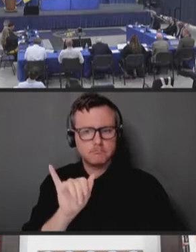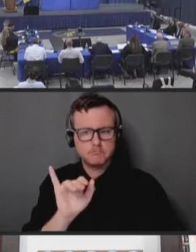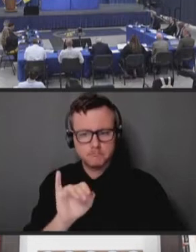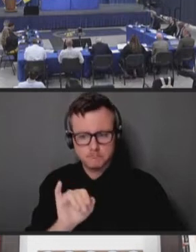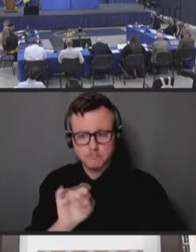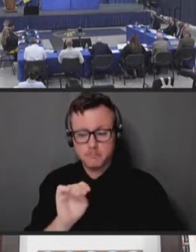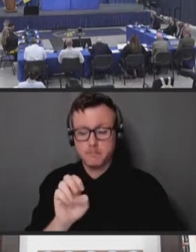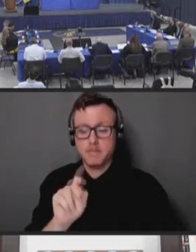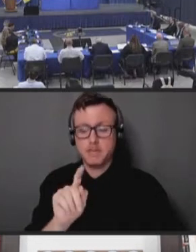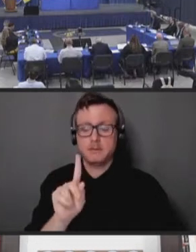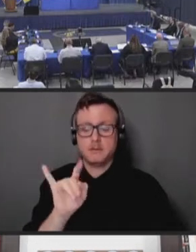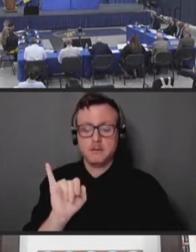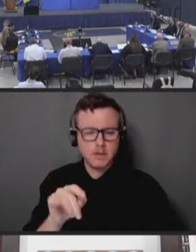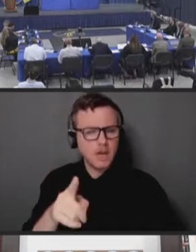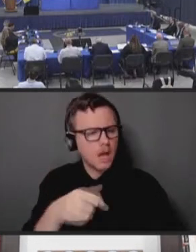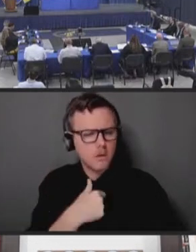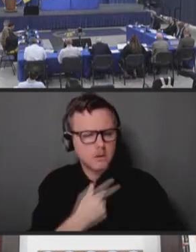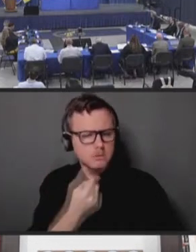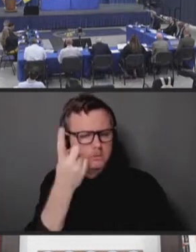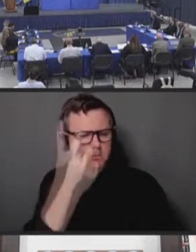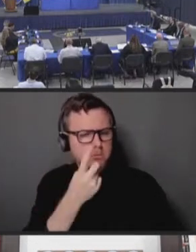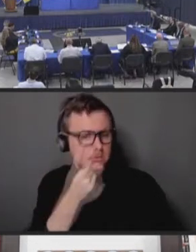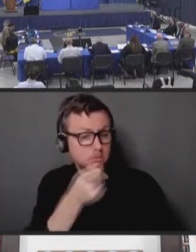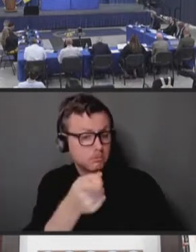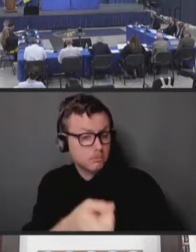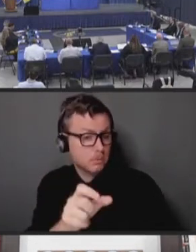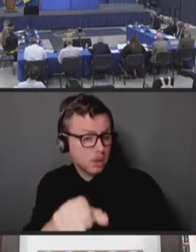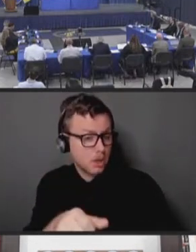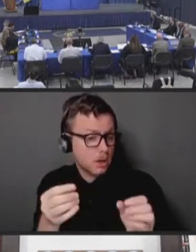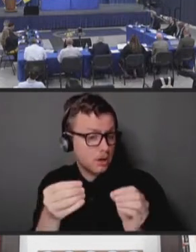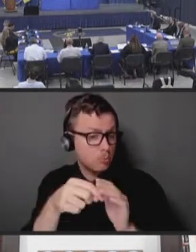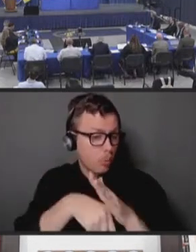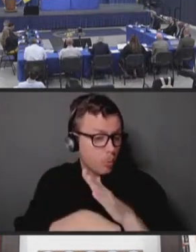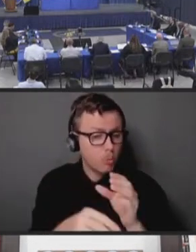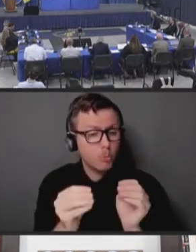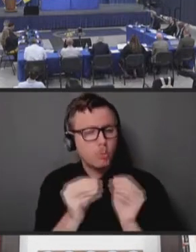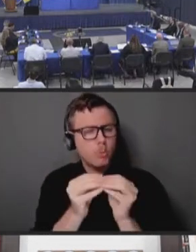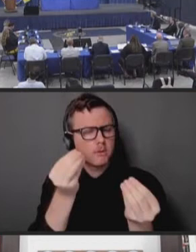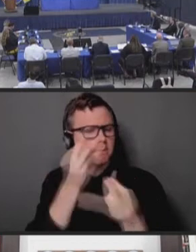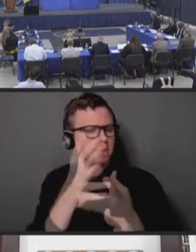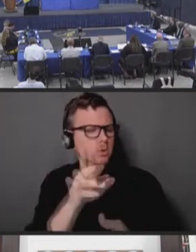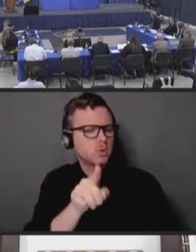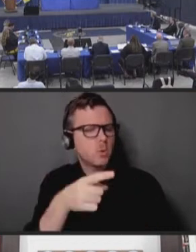I'm just wondering if you could give us any more information on what you think your vaccine